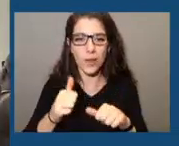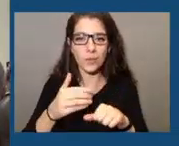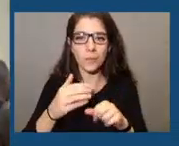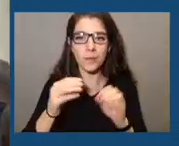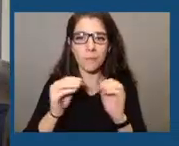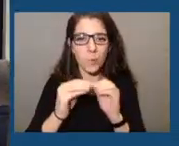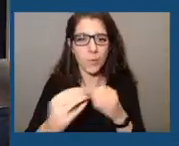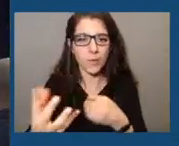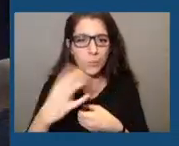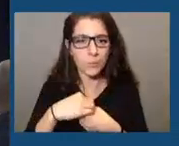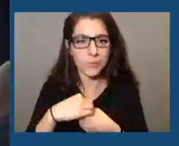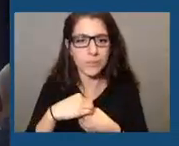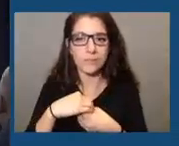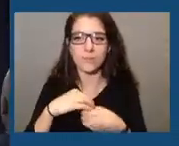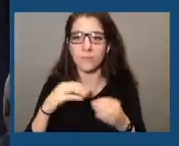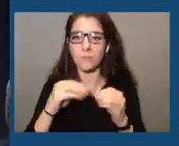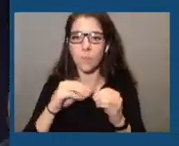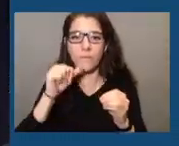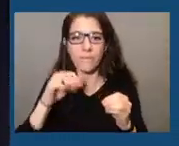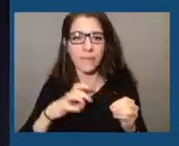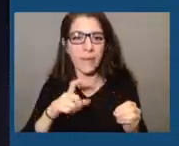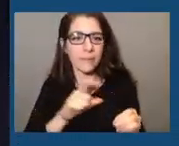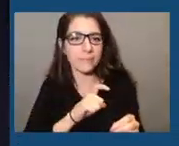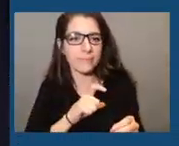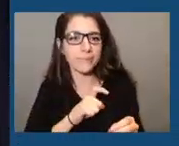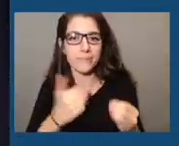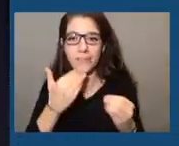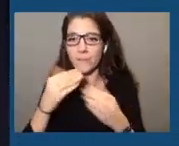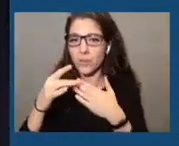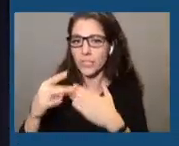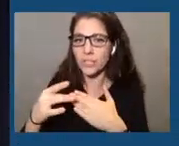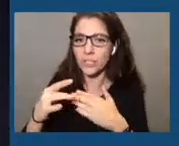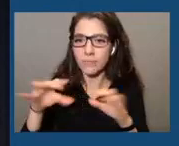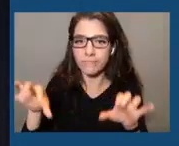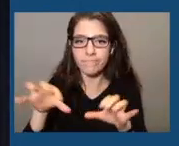bring in more female troopers. I thank you for your leadership in this world, diversify our ranks.